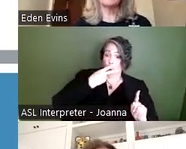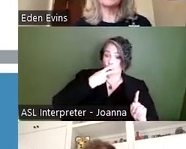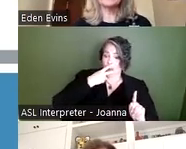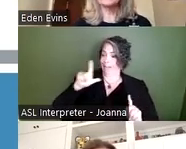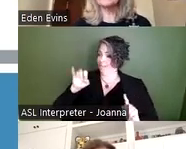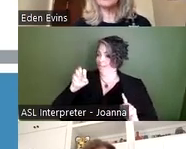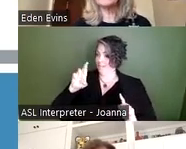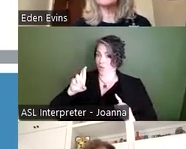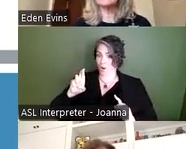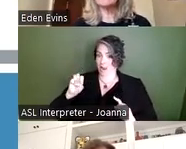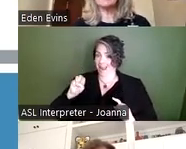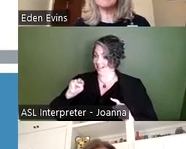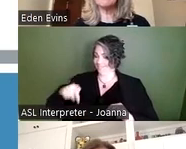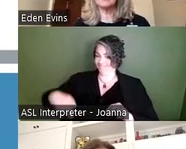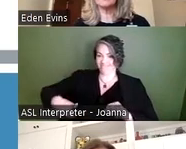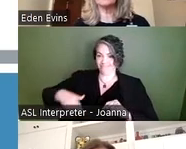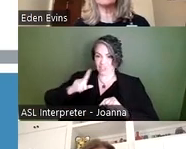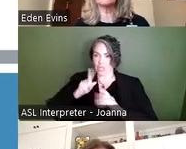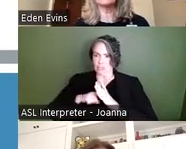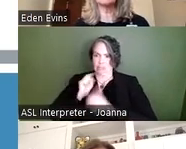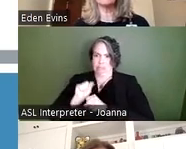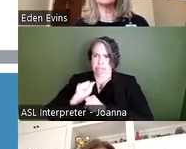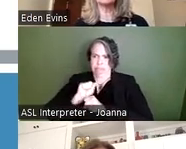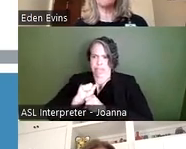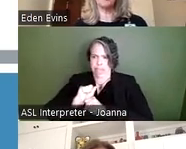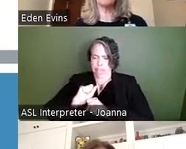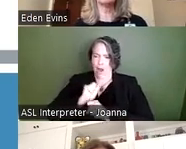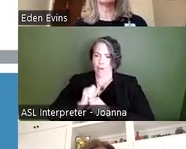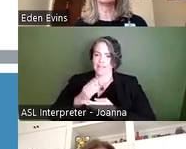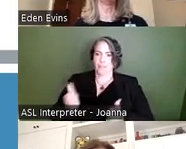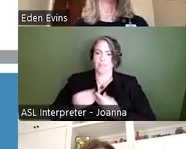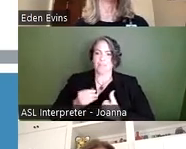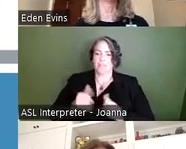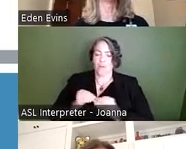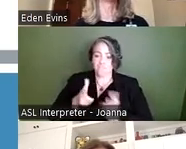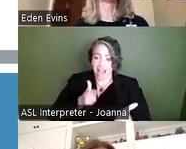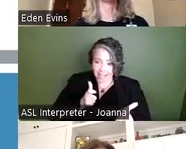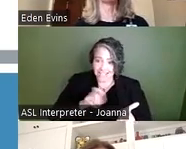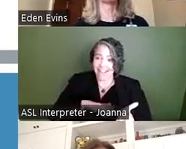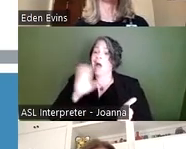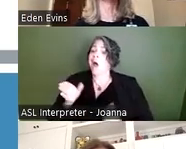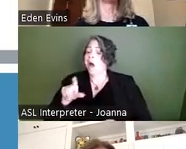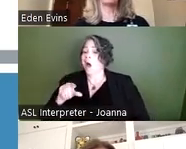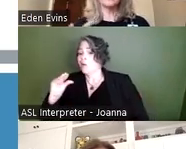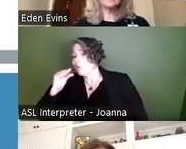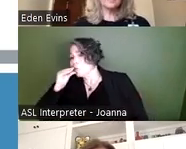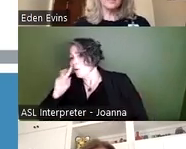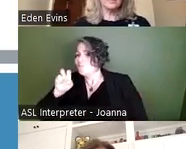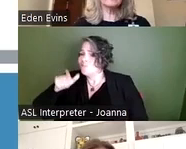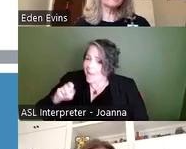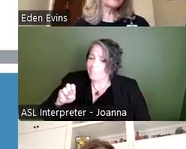But these are addictive and they may make other addictive drugs more rewarding. And the place